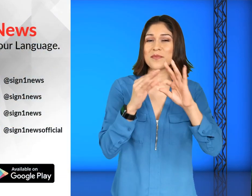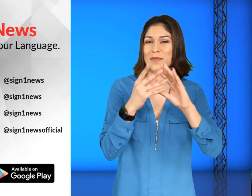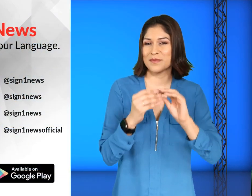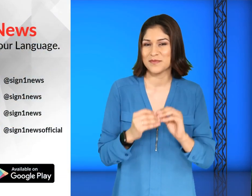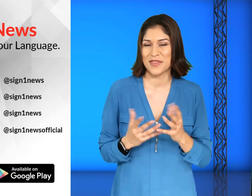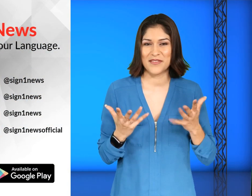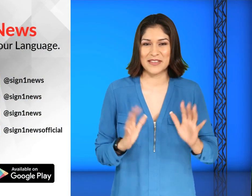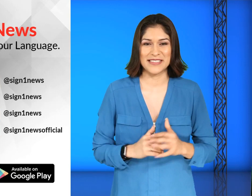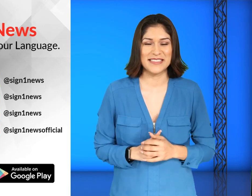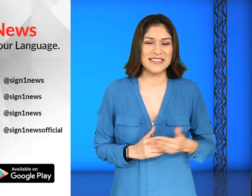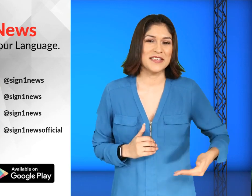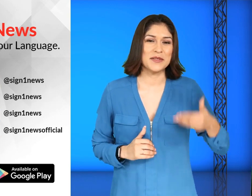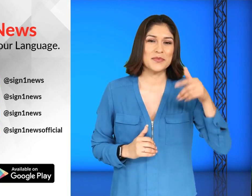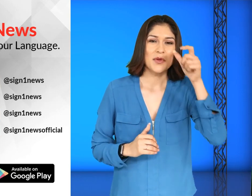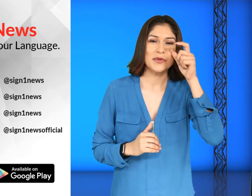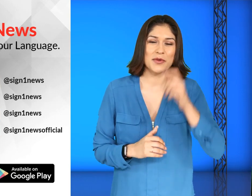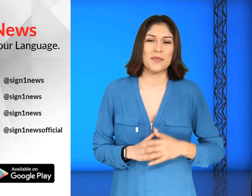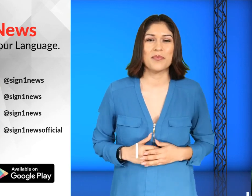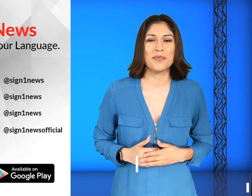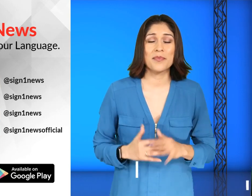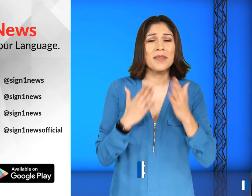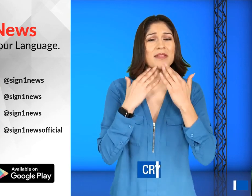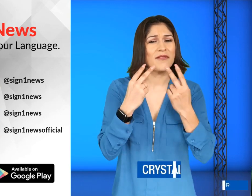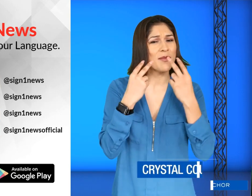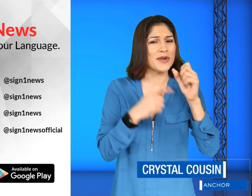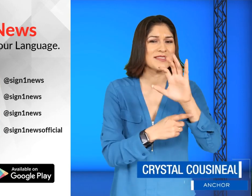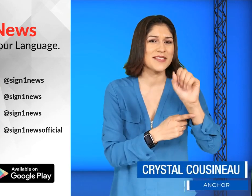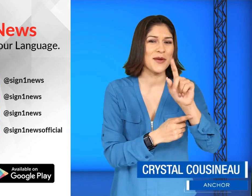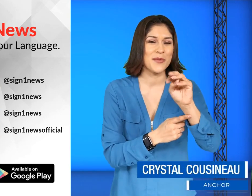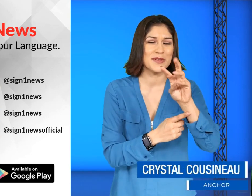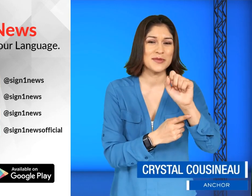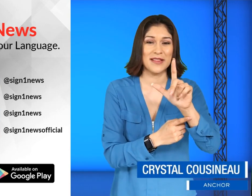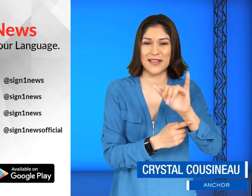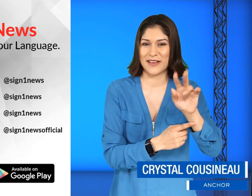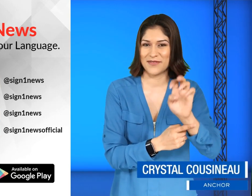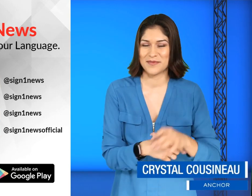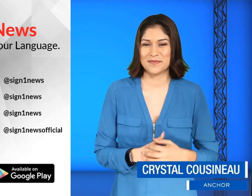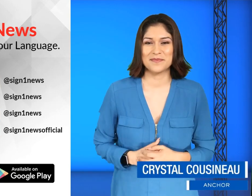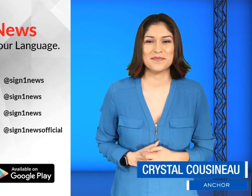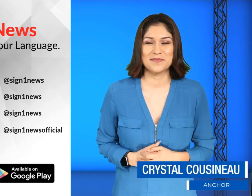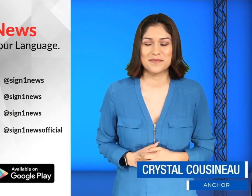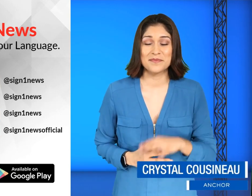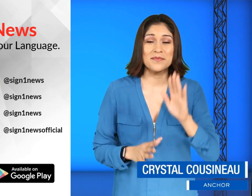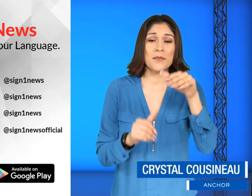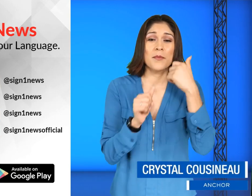And those are your top stories for today. I'm Crystal Cousineau. Thank you for watching Sign1News live.